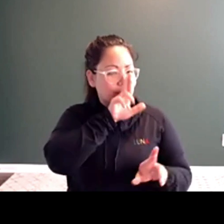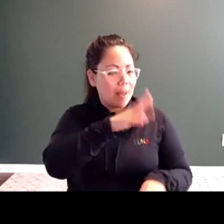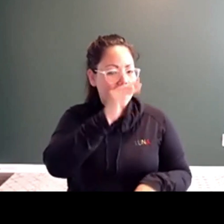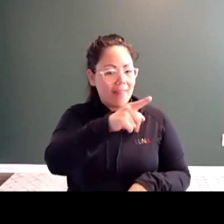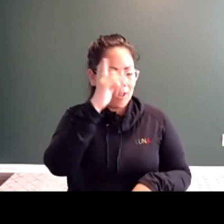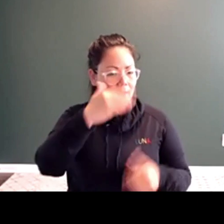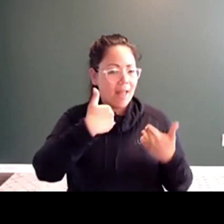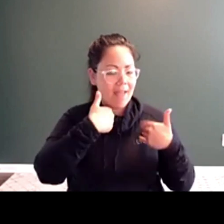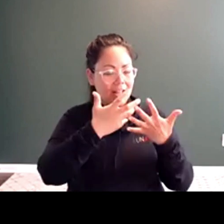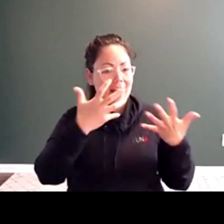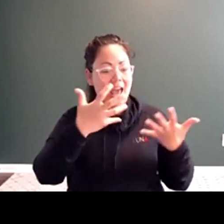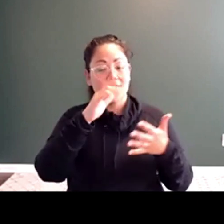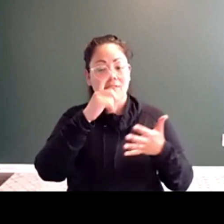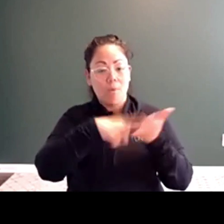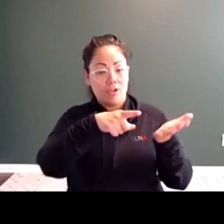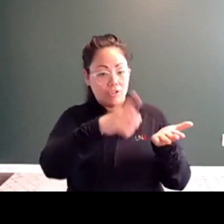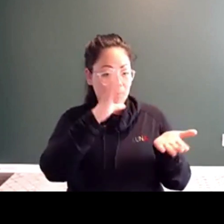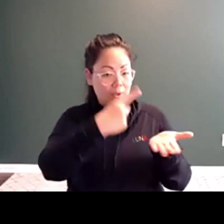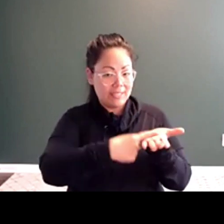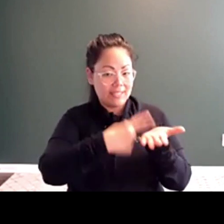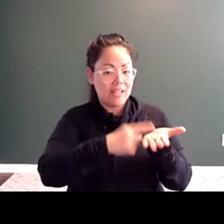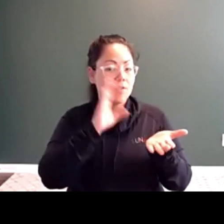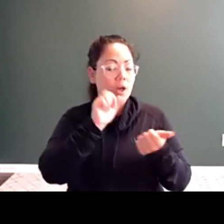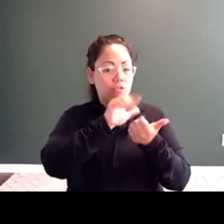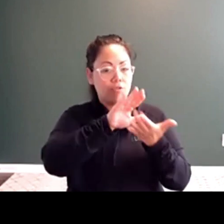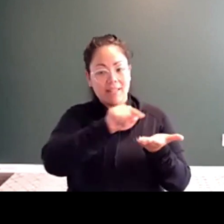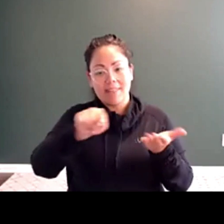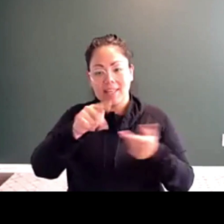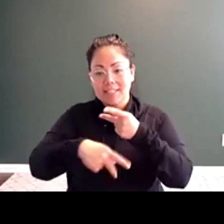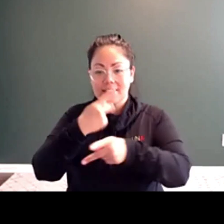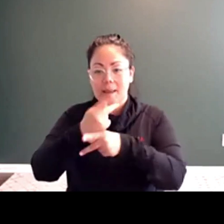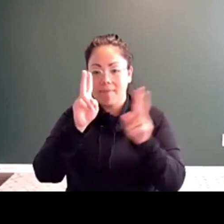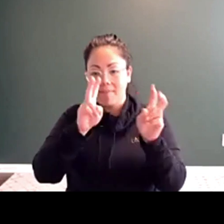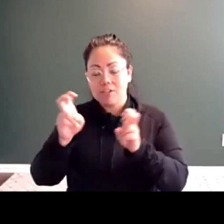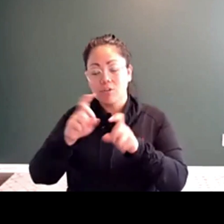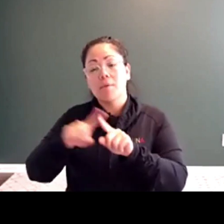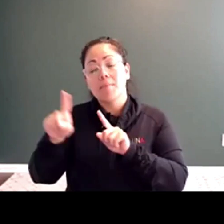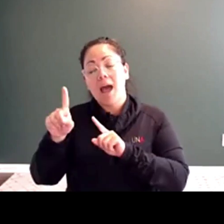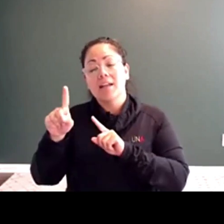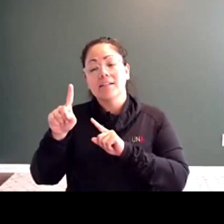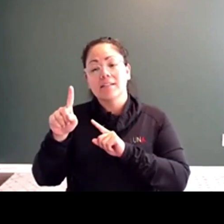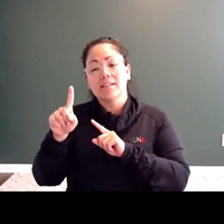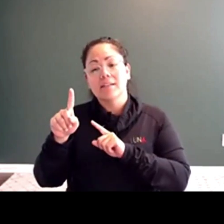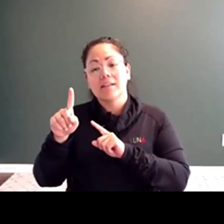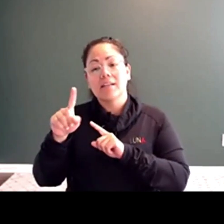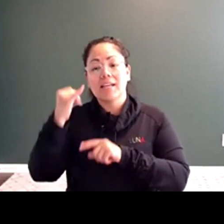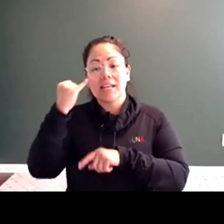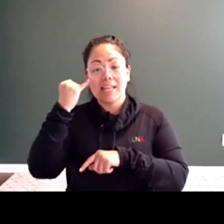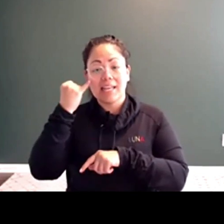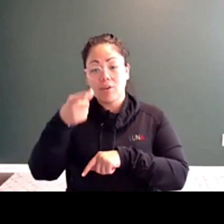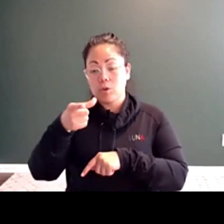I think a lot of the stuff that she's going to talk about is going to address these types of issues. But if you're going to be addressing somebody